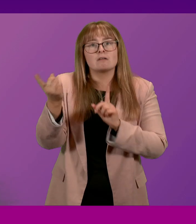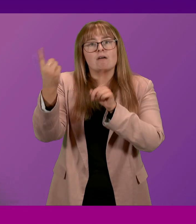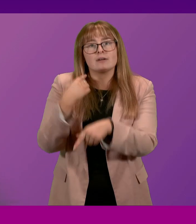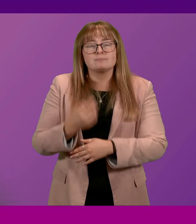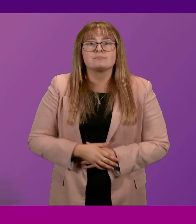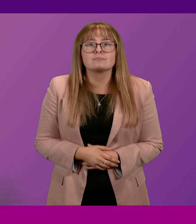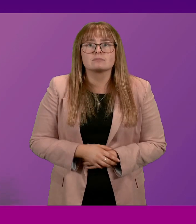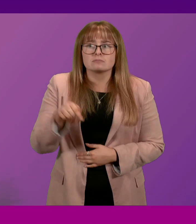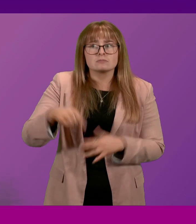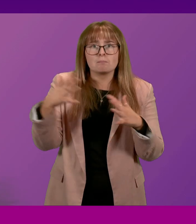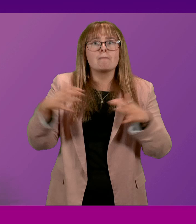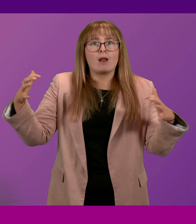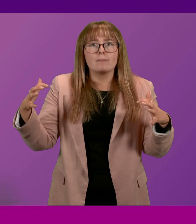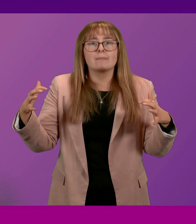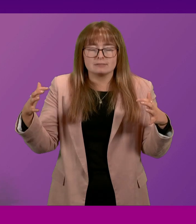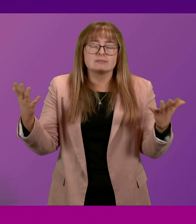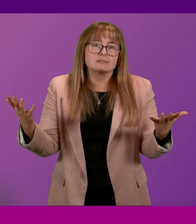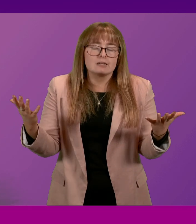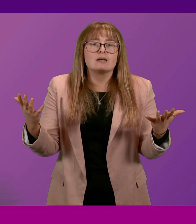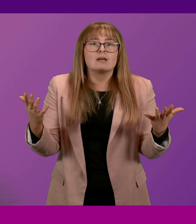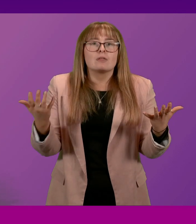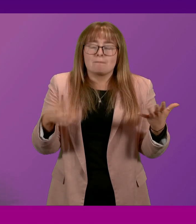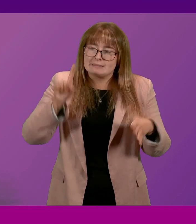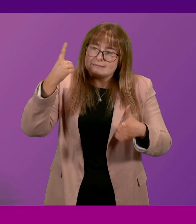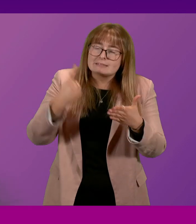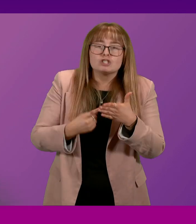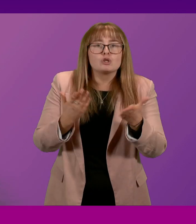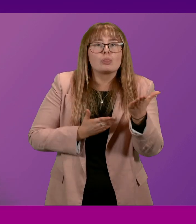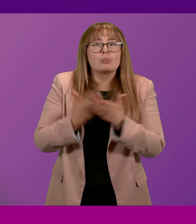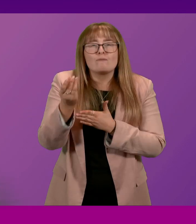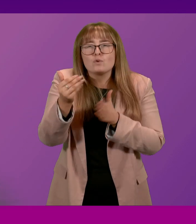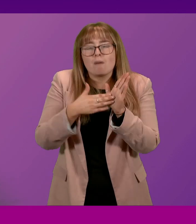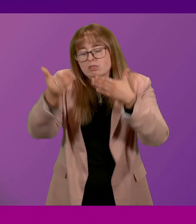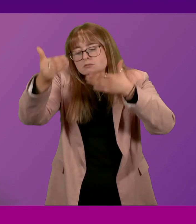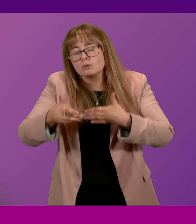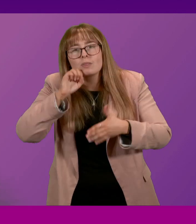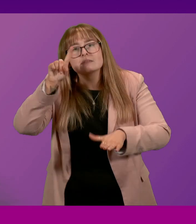This Parliament will face a set of decisions in the course of the next few months that are